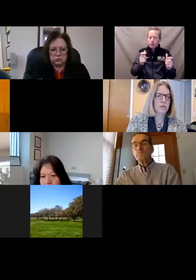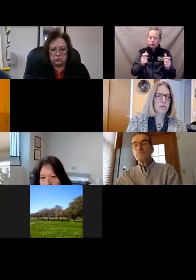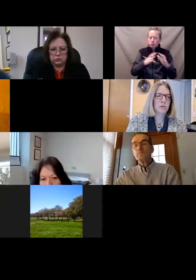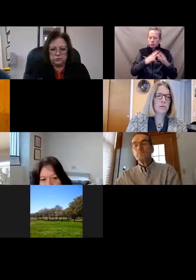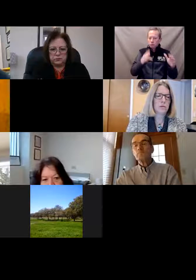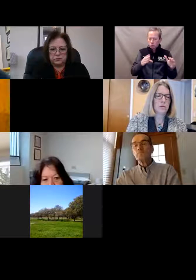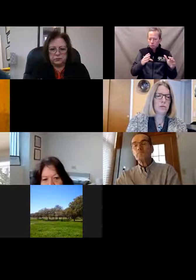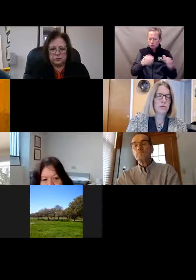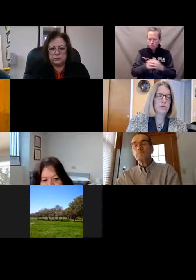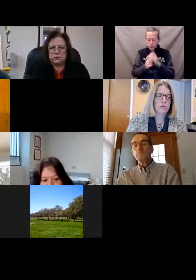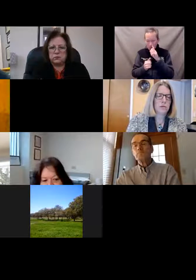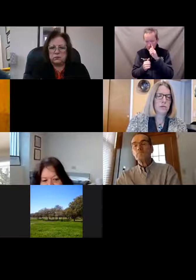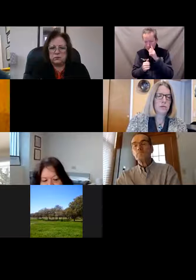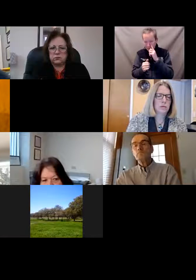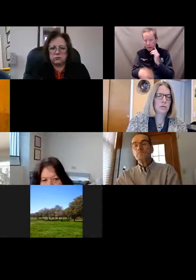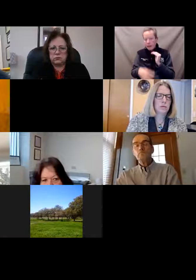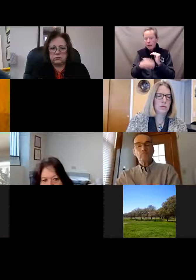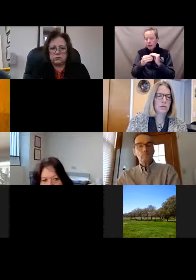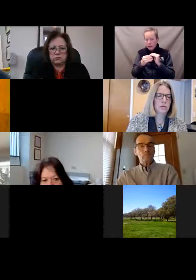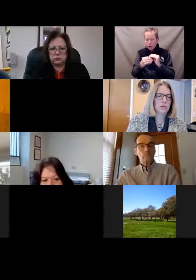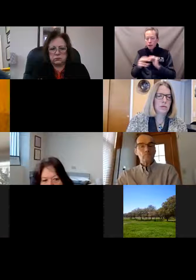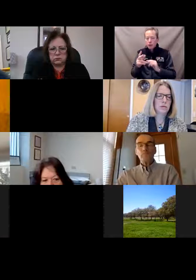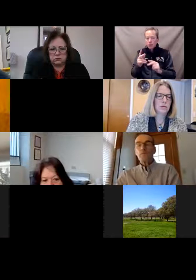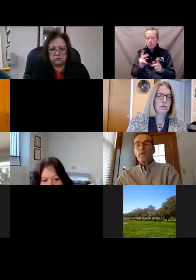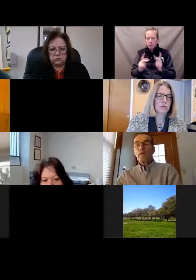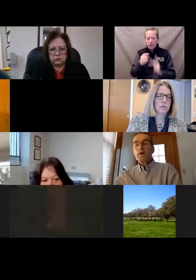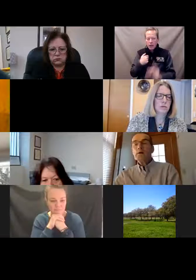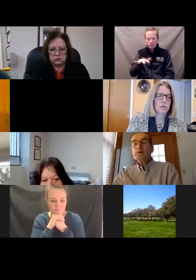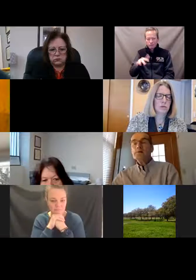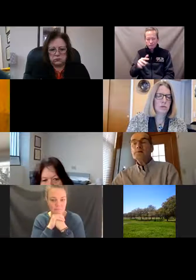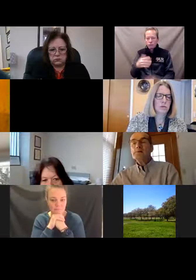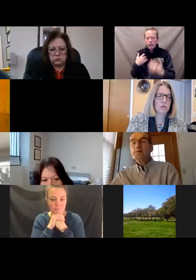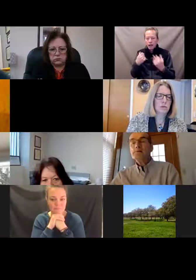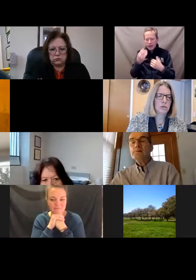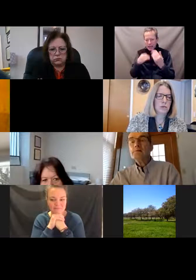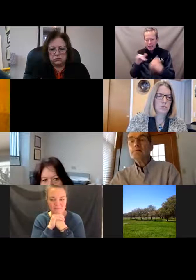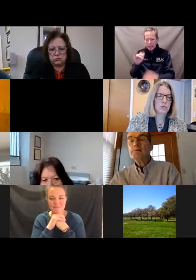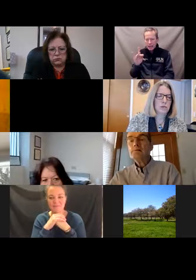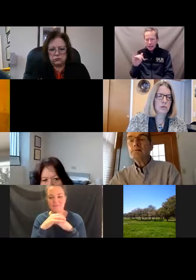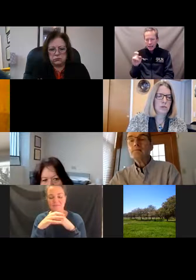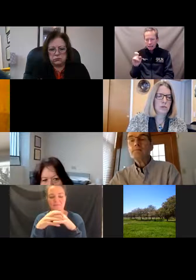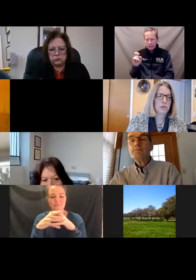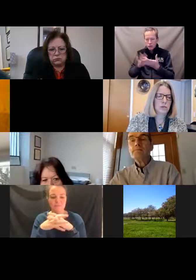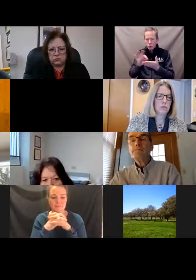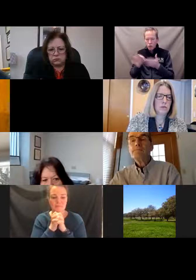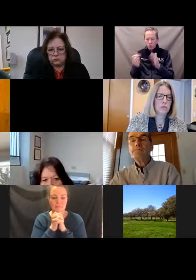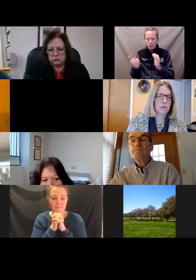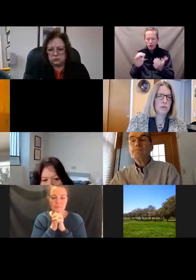addition, participants had a poorer healthy eating index score compared to the average American